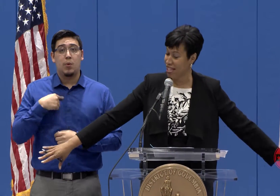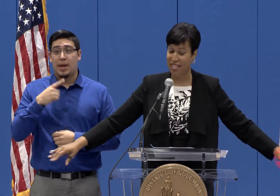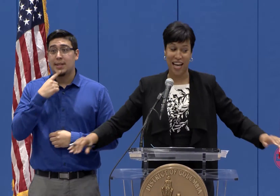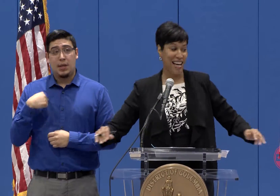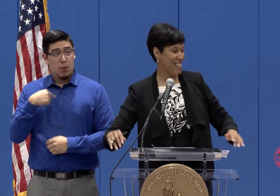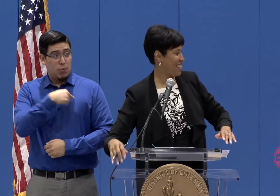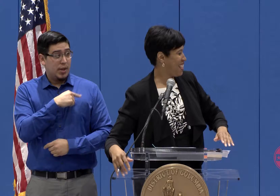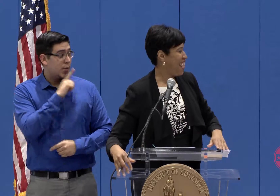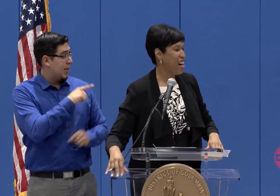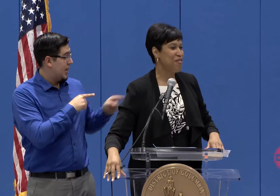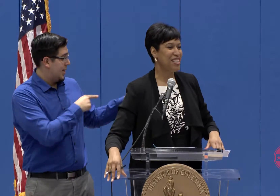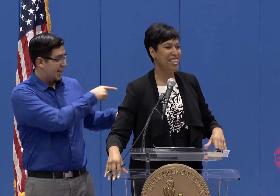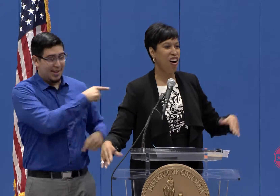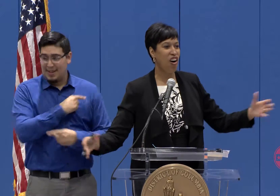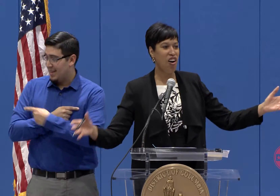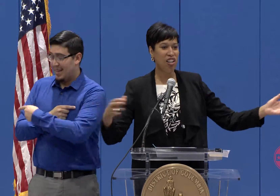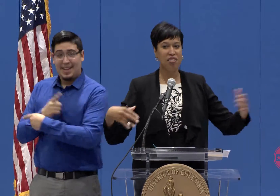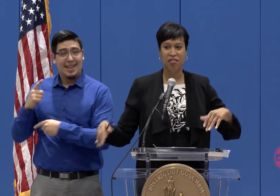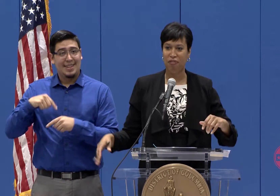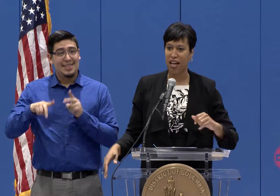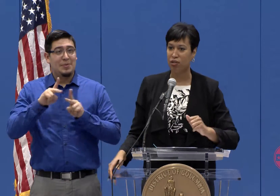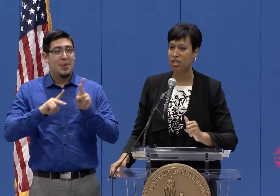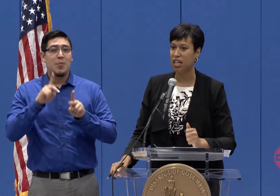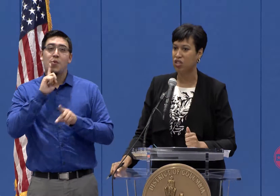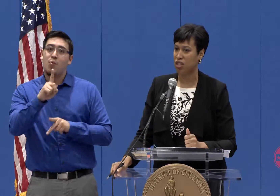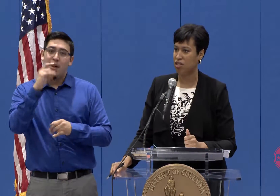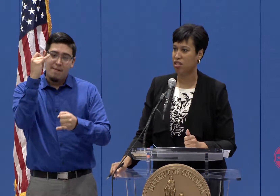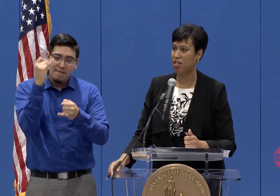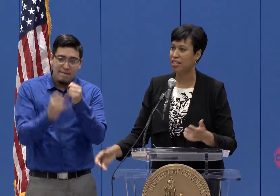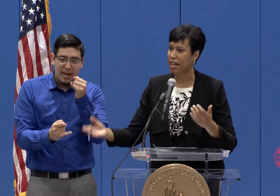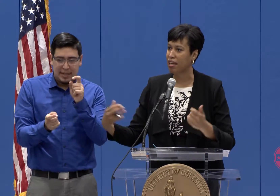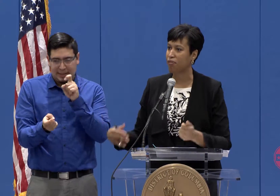THESE GUYS ARE PUTTING ALL OF THE FINAL TOUCHES AND TAKING